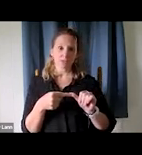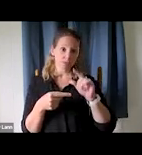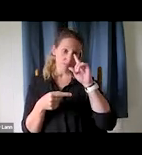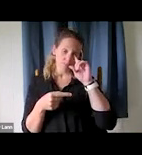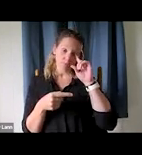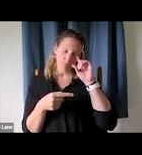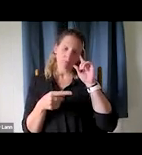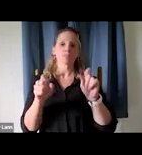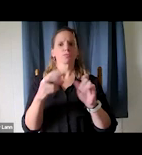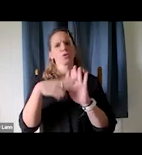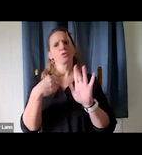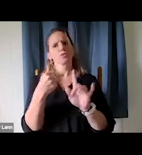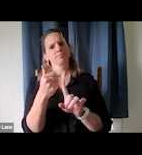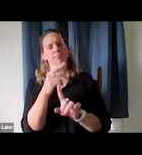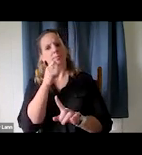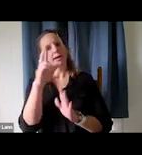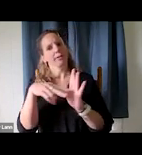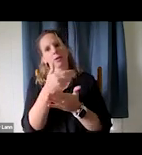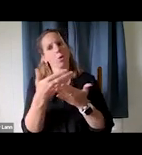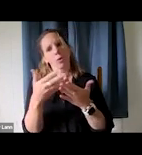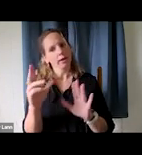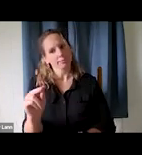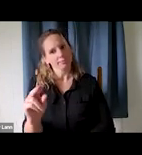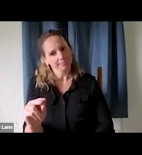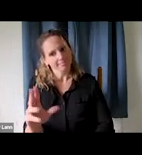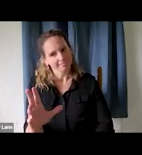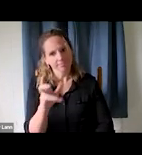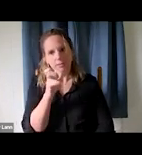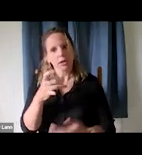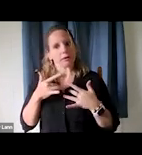and you can read it, I'm not going to read this entire paragraph to you, don't worry about that.